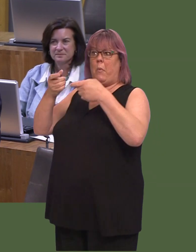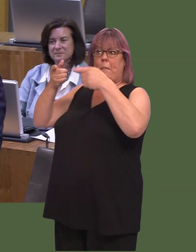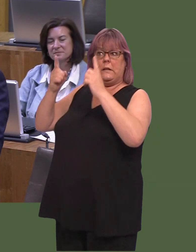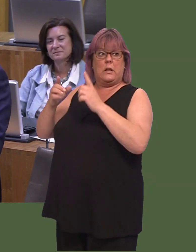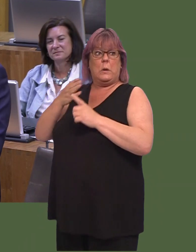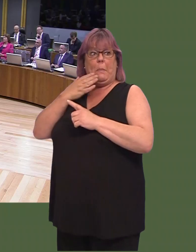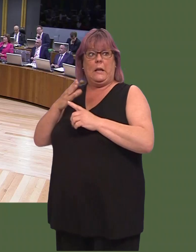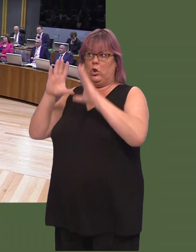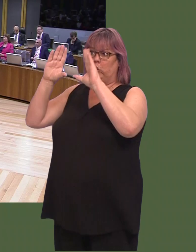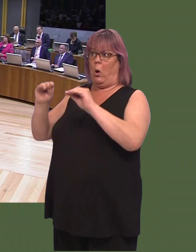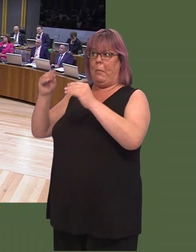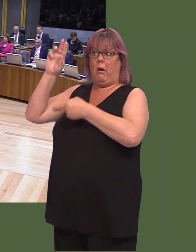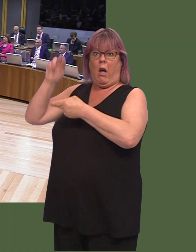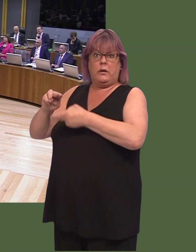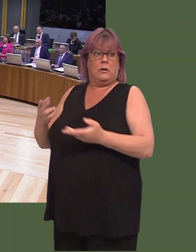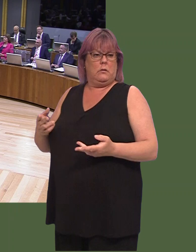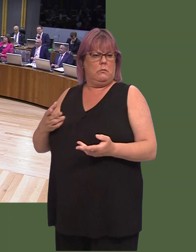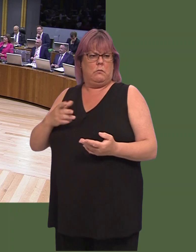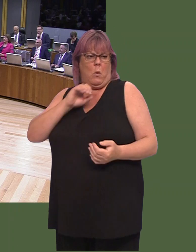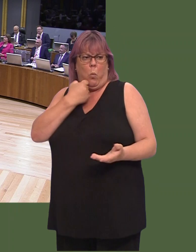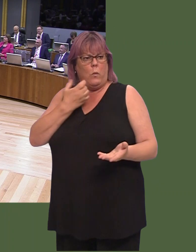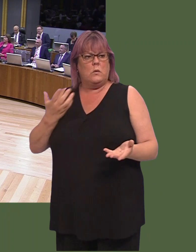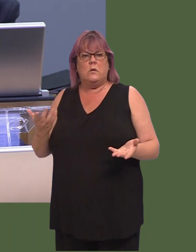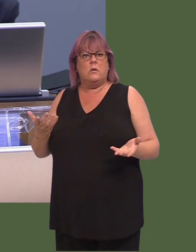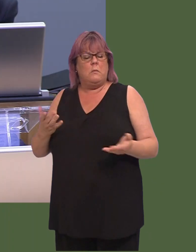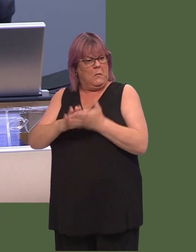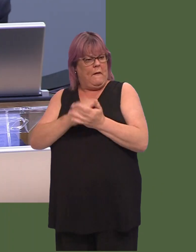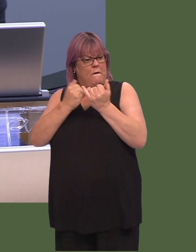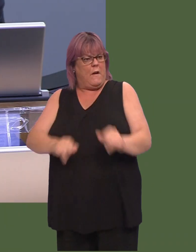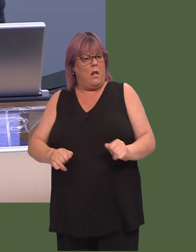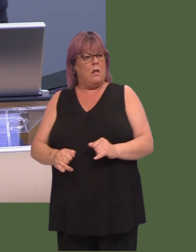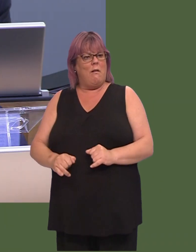I can't say 'once again' because it's the first time he's done it, but he has failed the people of Wales in terms of what he has done.